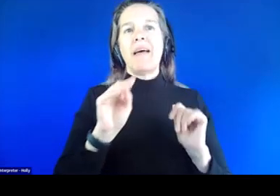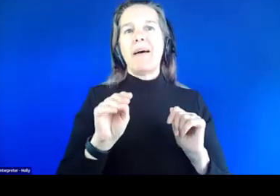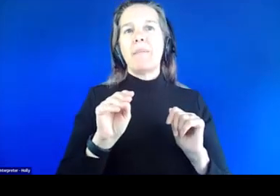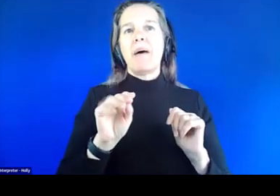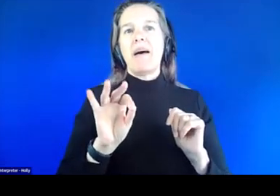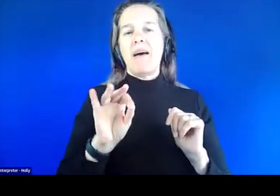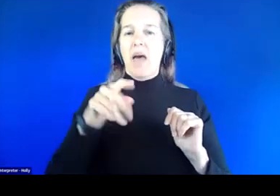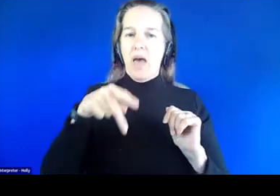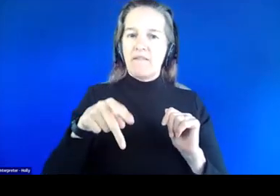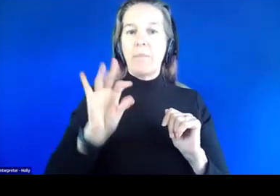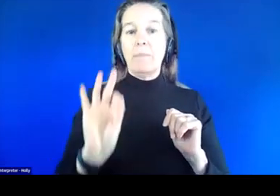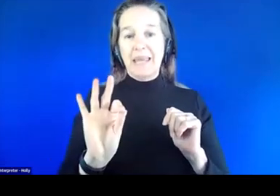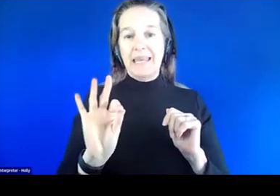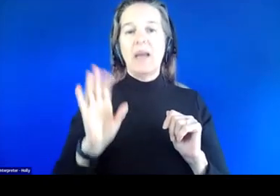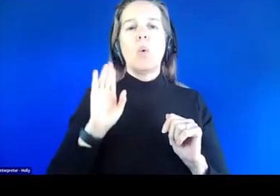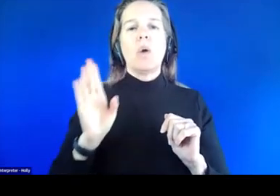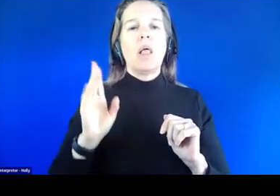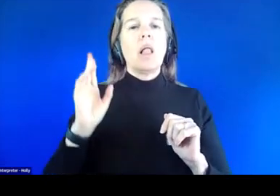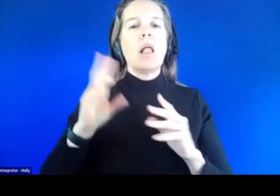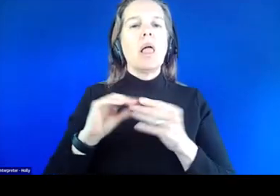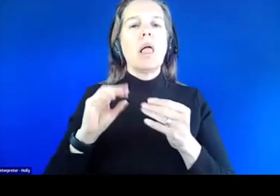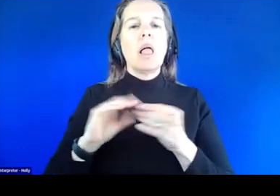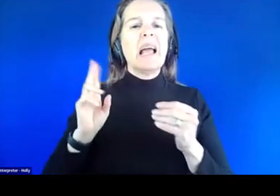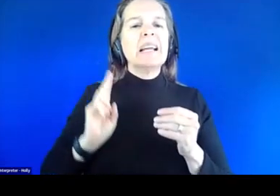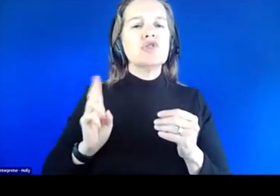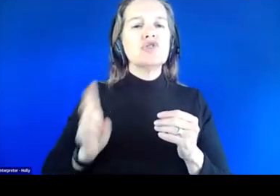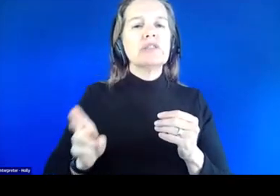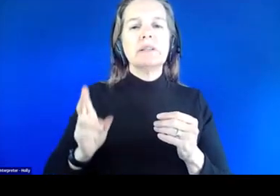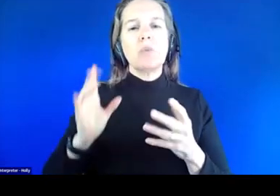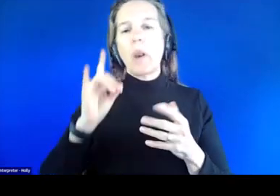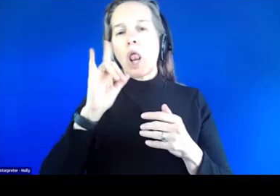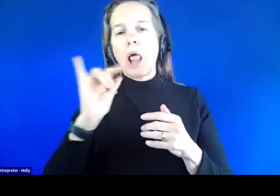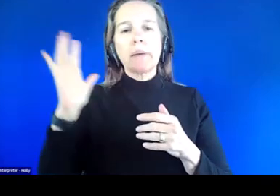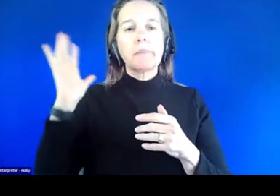federal policy where we will get into a state of